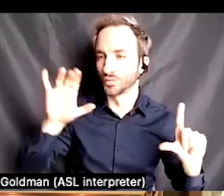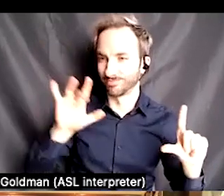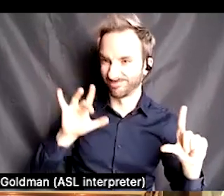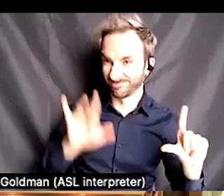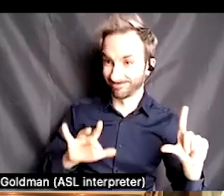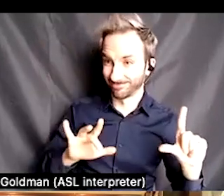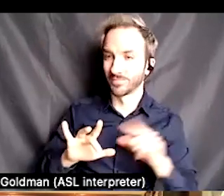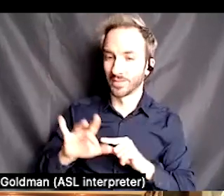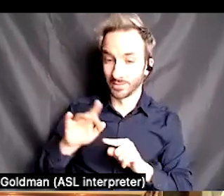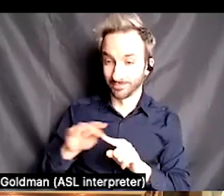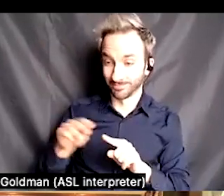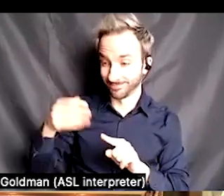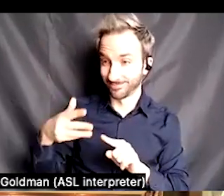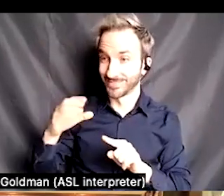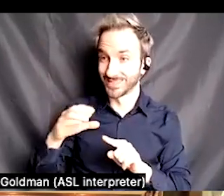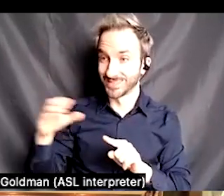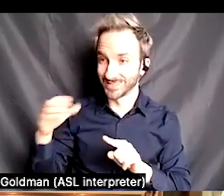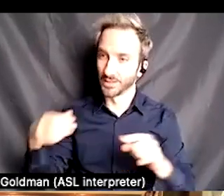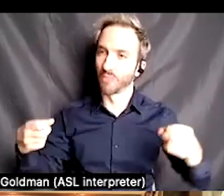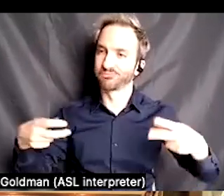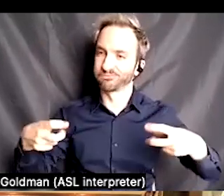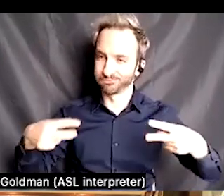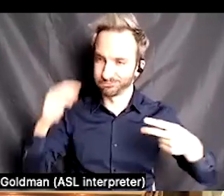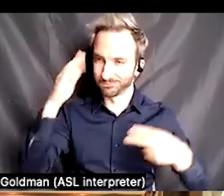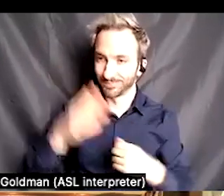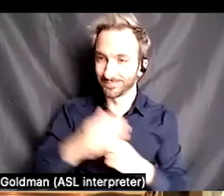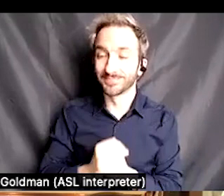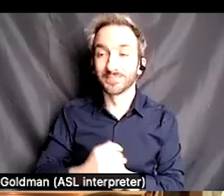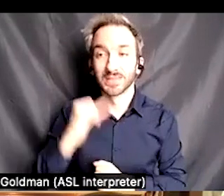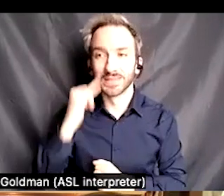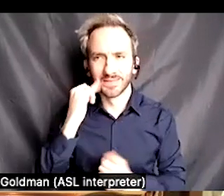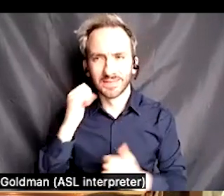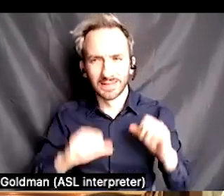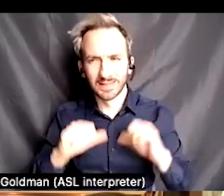presentation you have any questions for us, please use the Q&A panel found in the bottom menu.